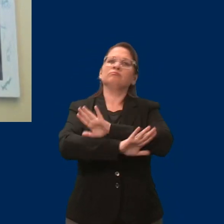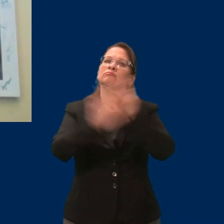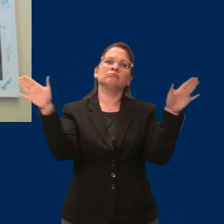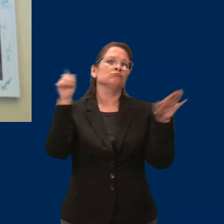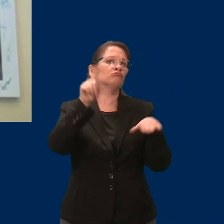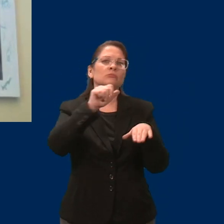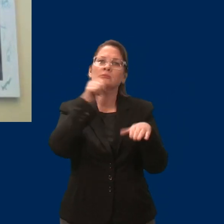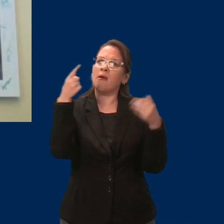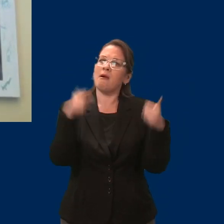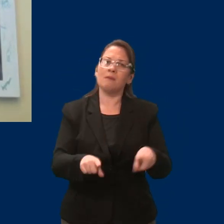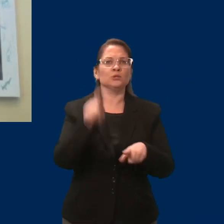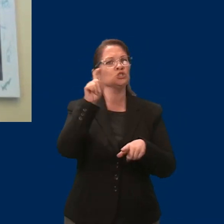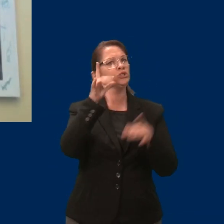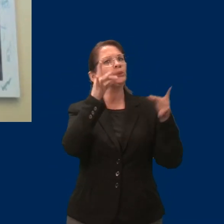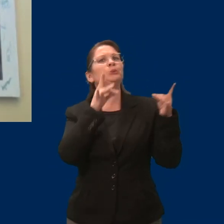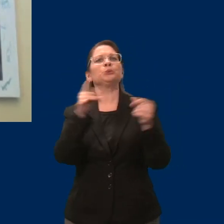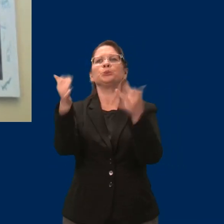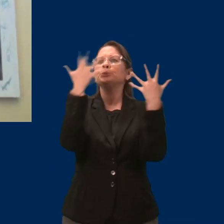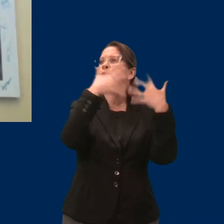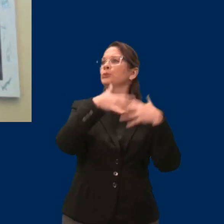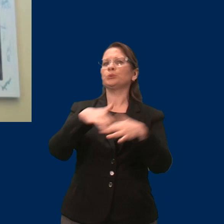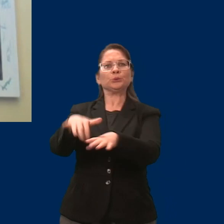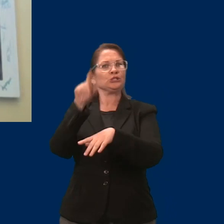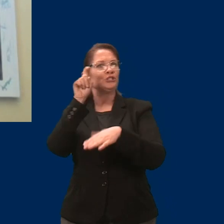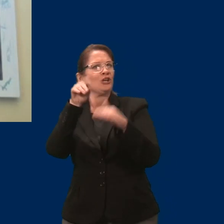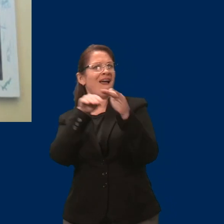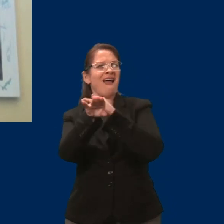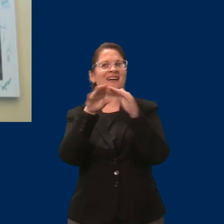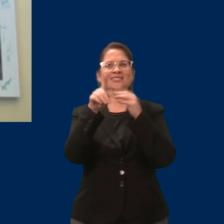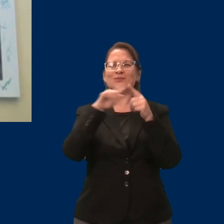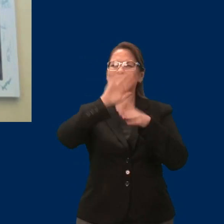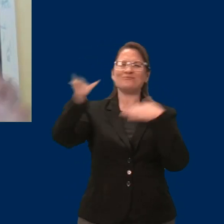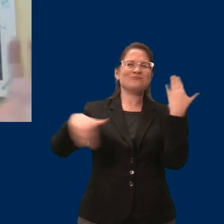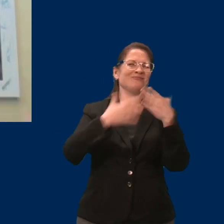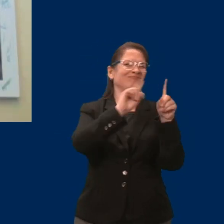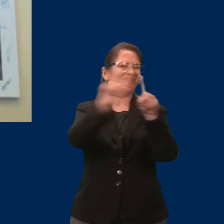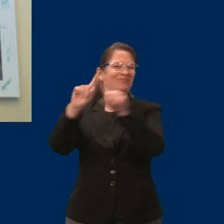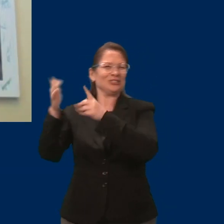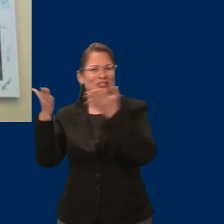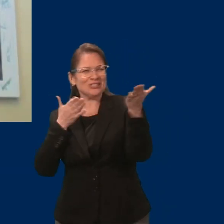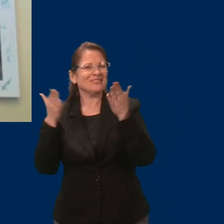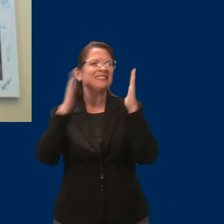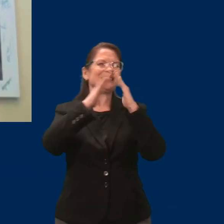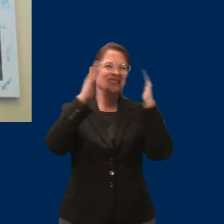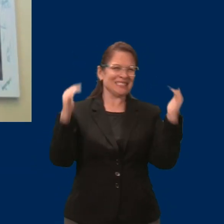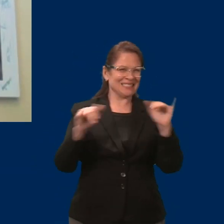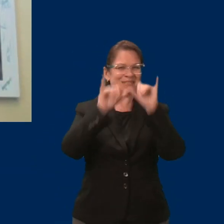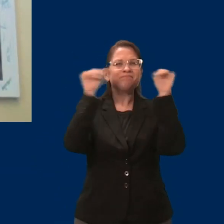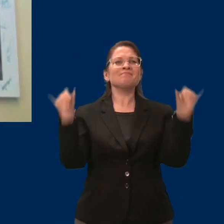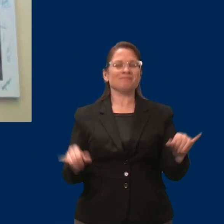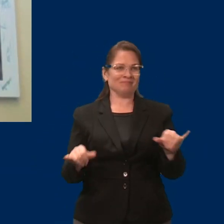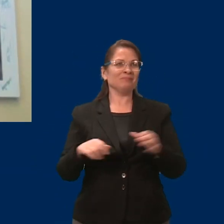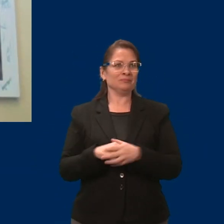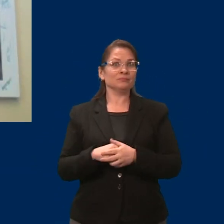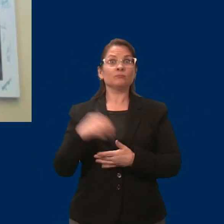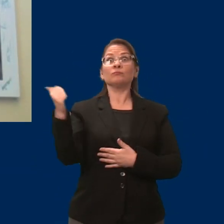So that's why it's so incredibly important that everyone who is in attendance today virtually, in this virtual room, understands the value